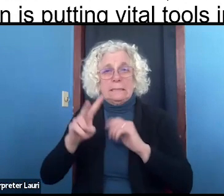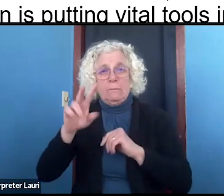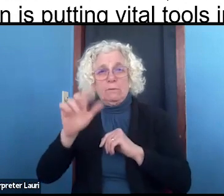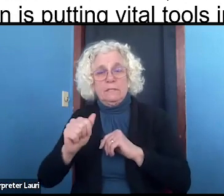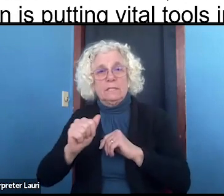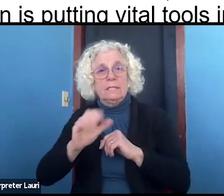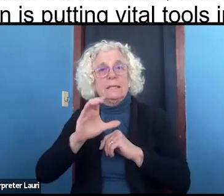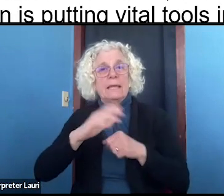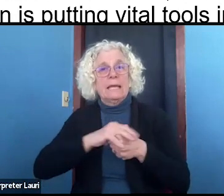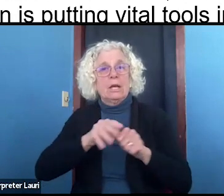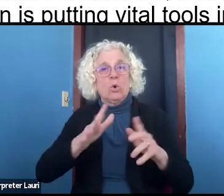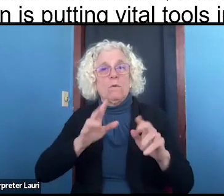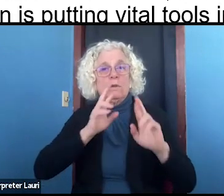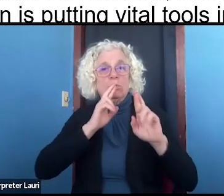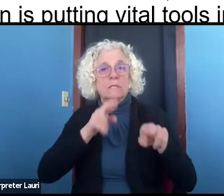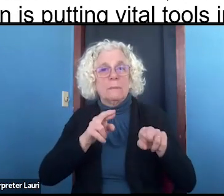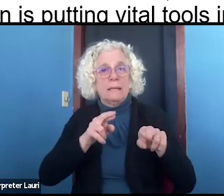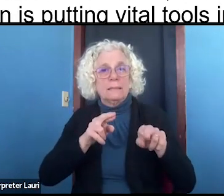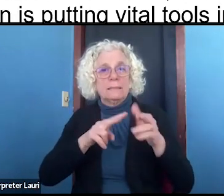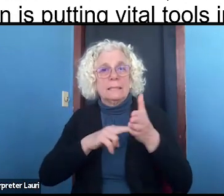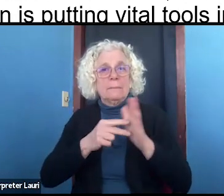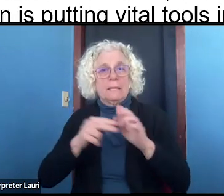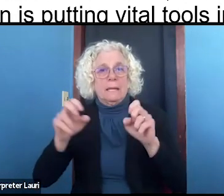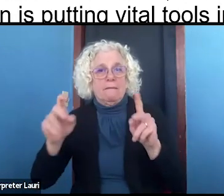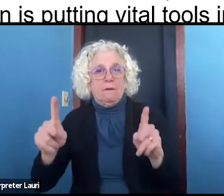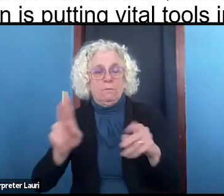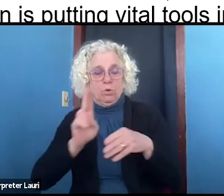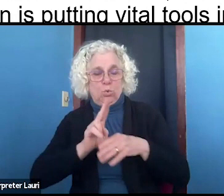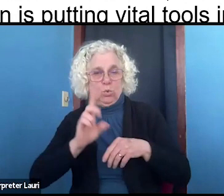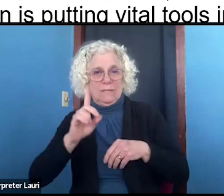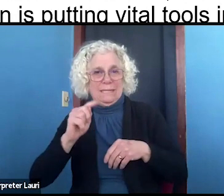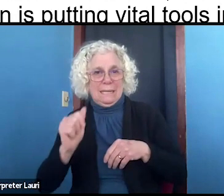response efforts that created the opportunity to use data to inform